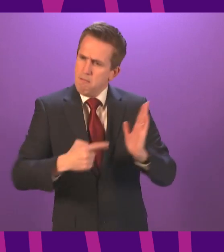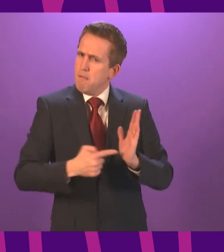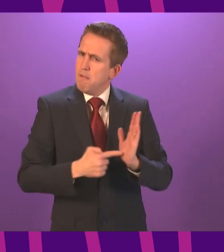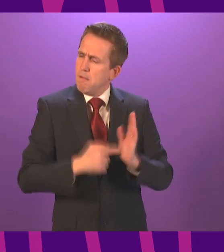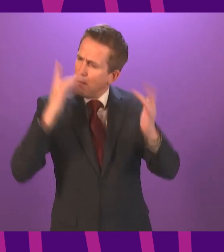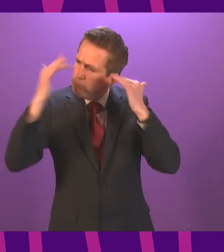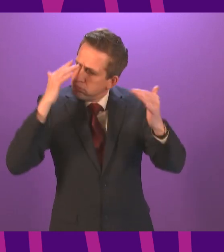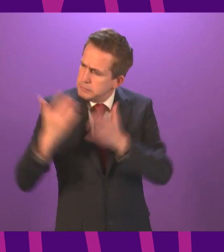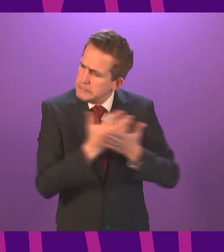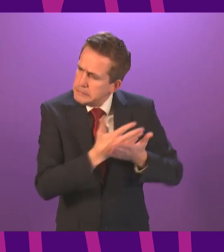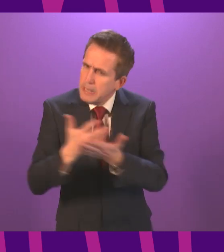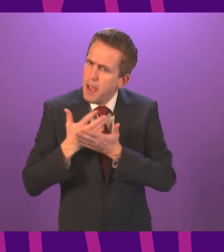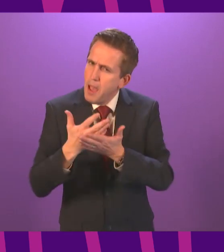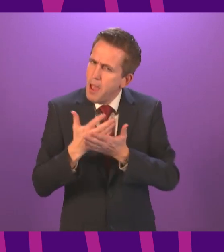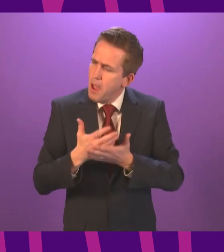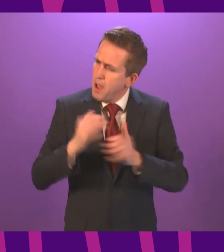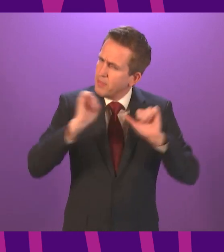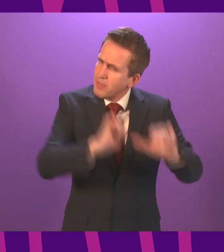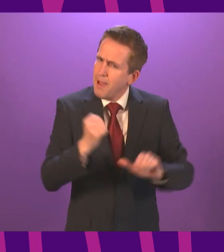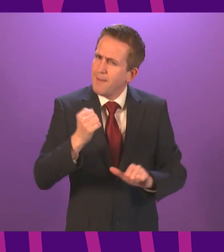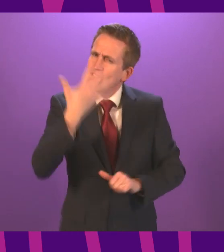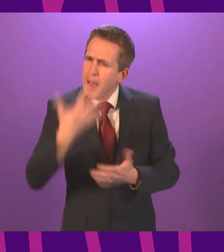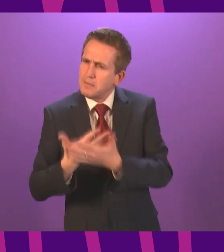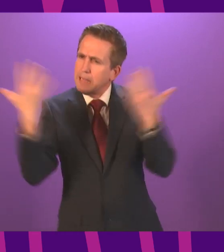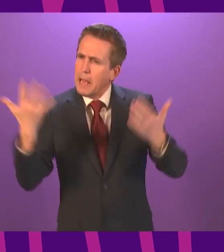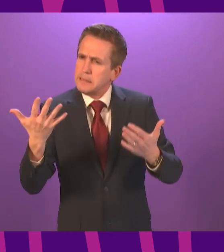calculation of five days for every one day of relaxation would apply if there was complete